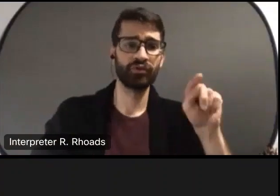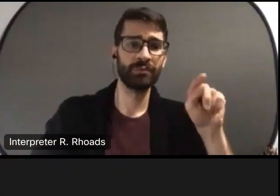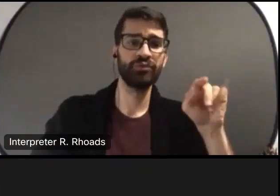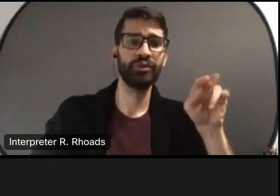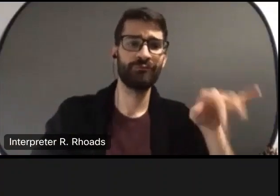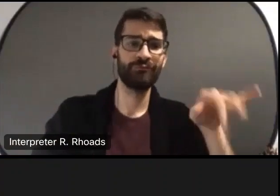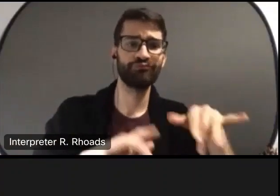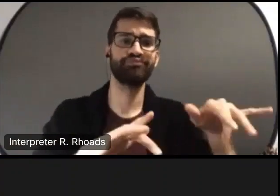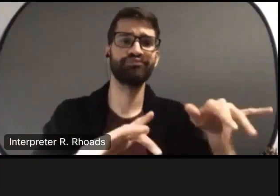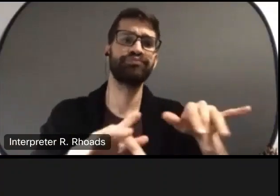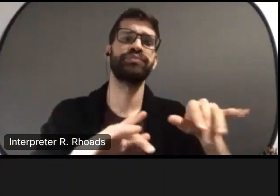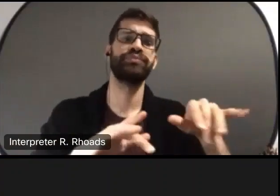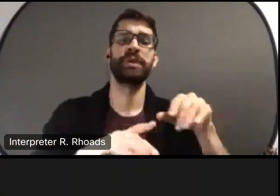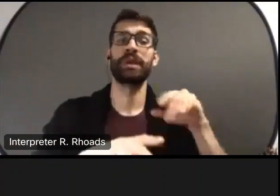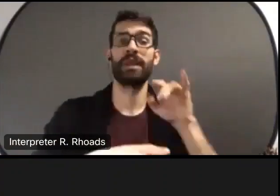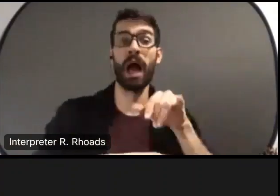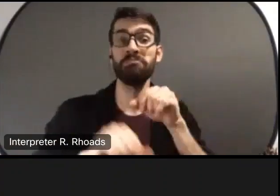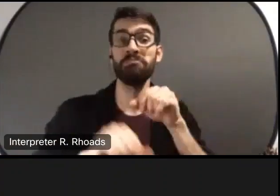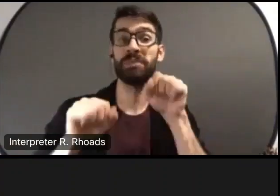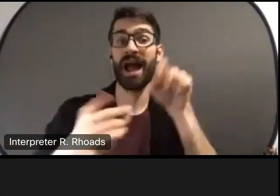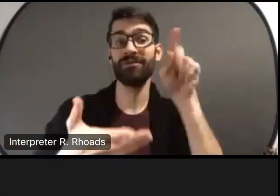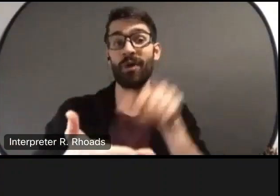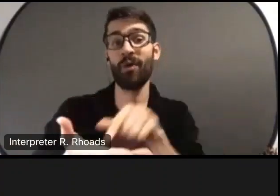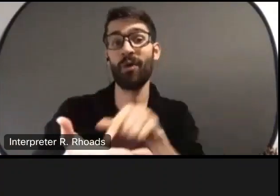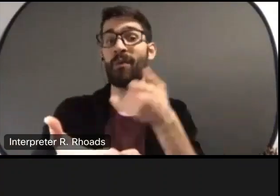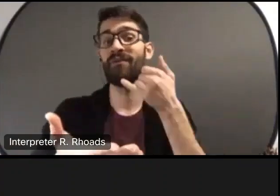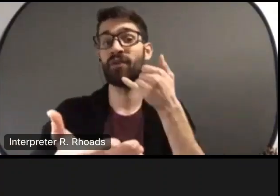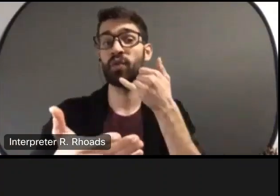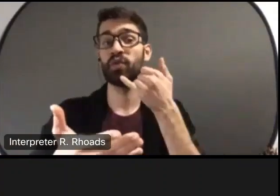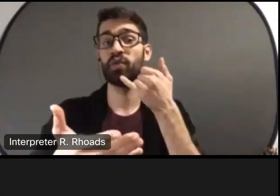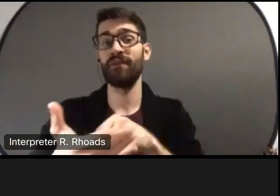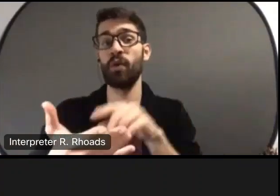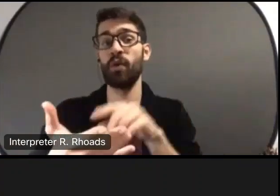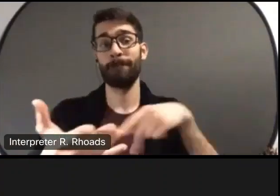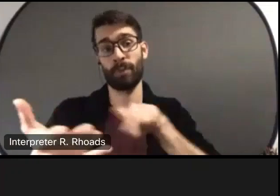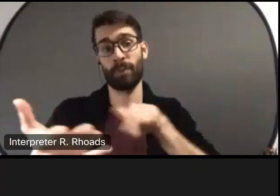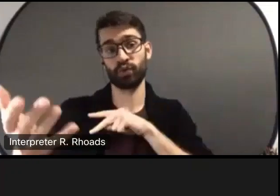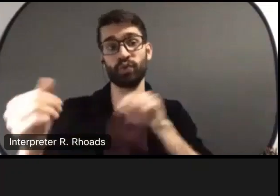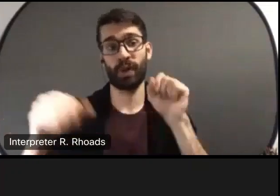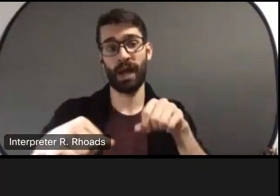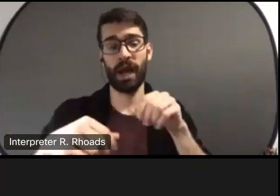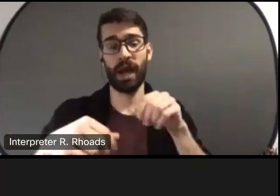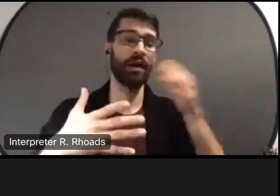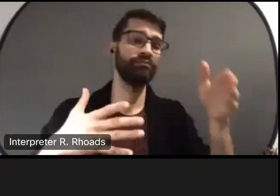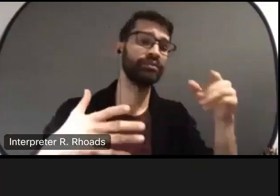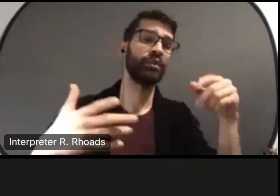that off your personal phone and then you get your Google Voice and that's what you can publicize